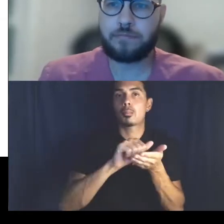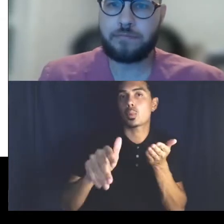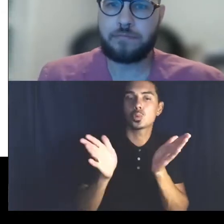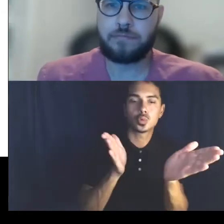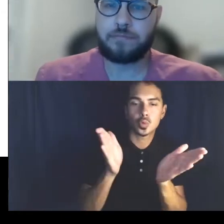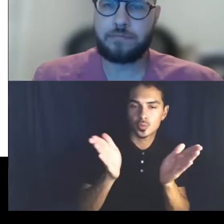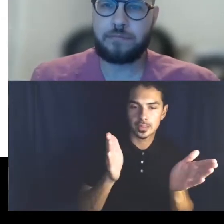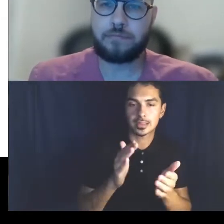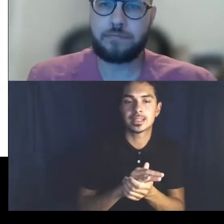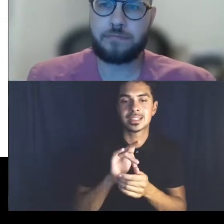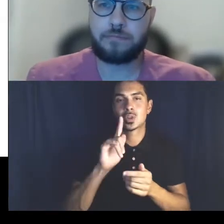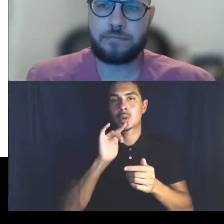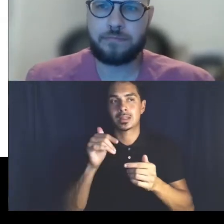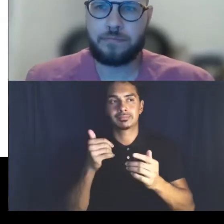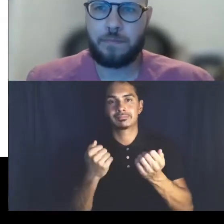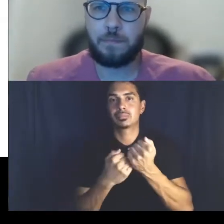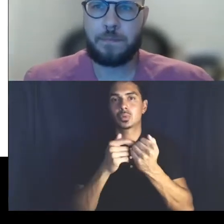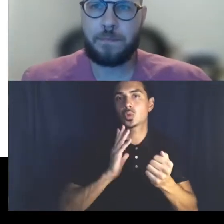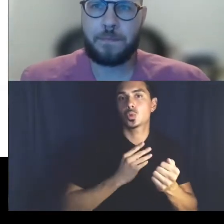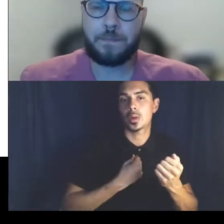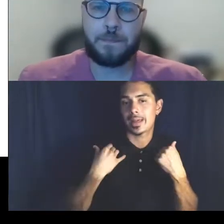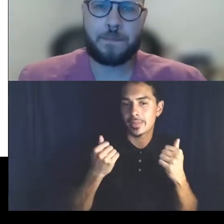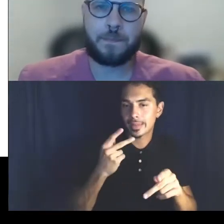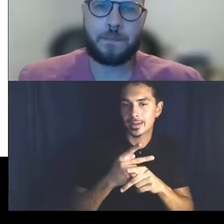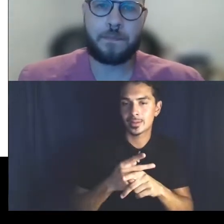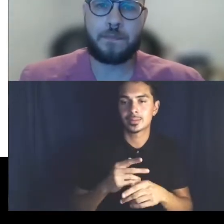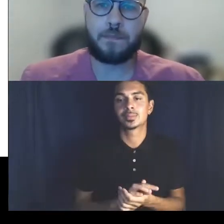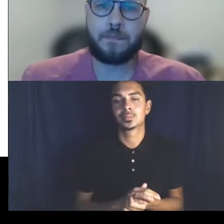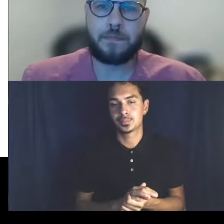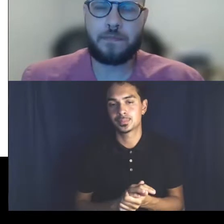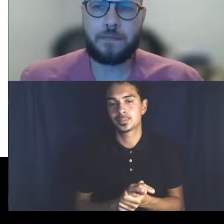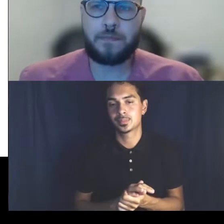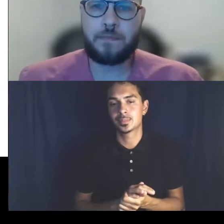which can often lead to wait times, longer travel times,